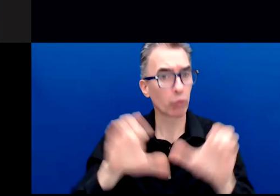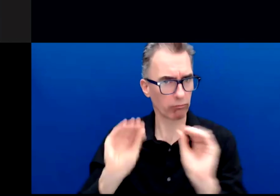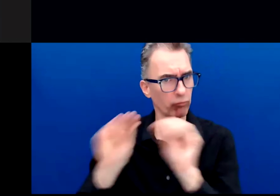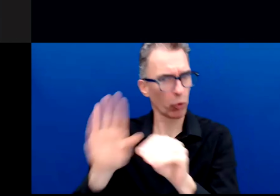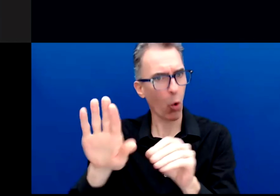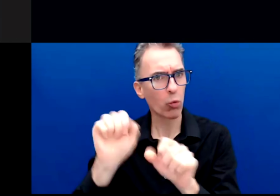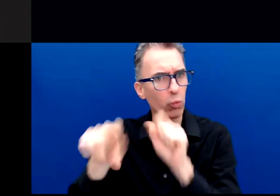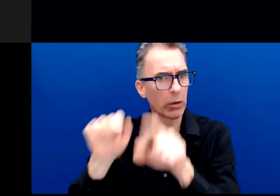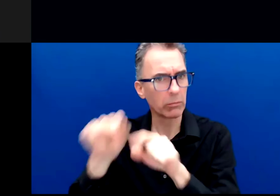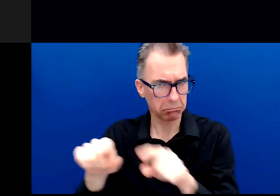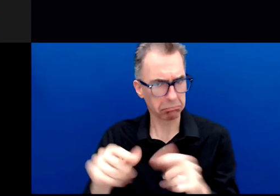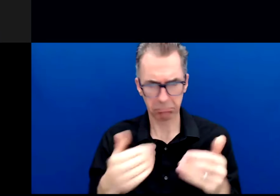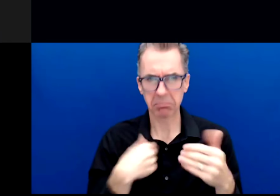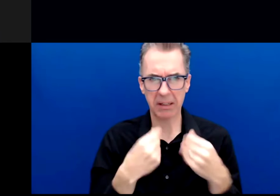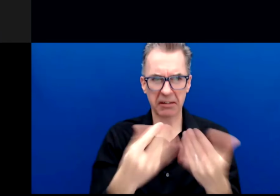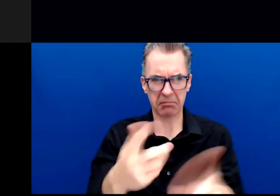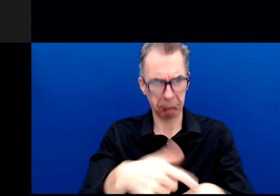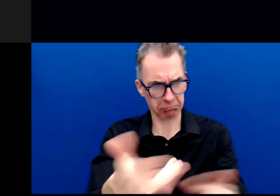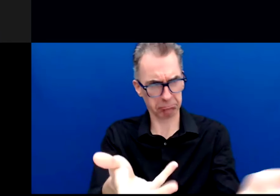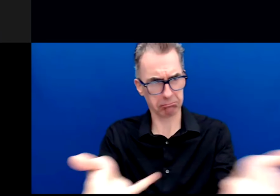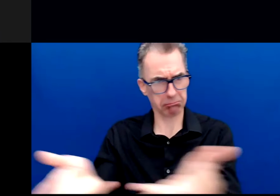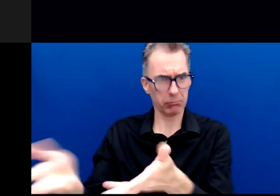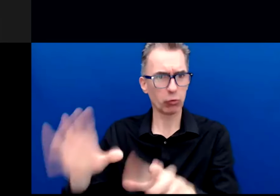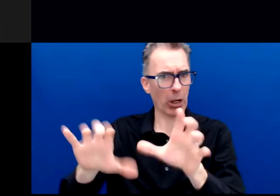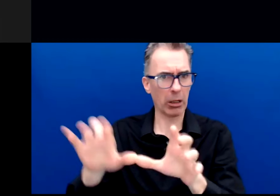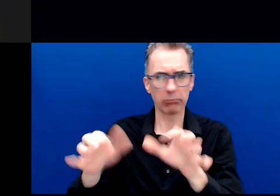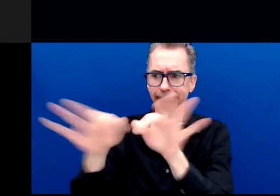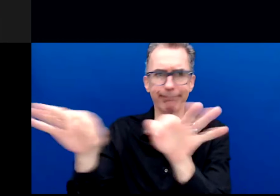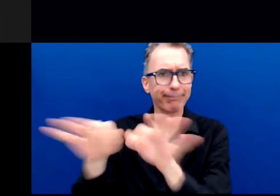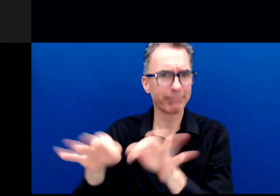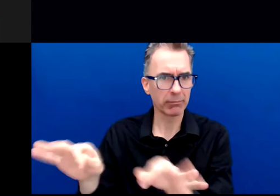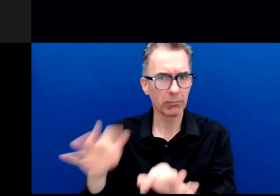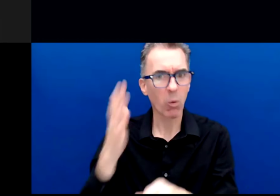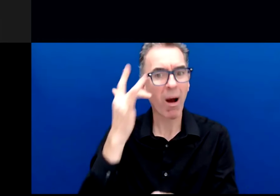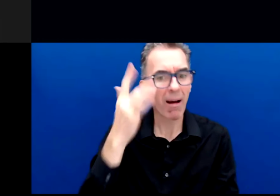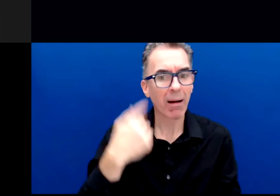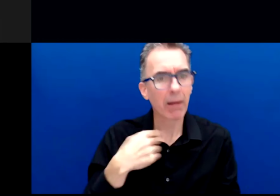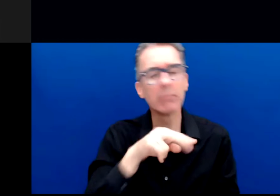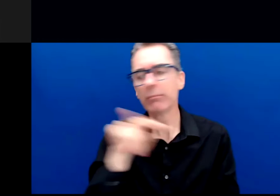I'll give you a moment to do that. Give us an opportunity to try to get to that